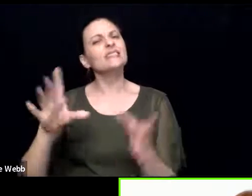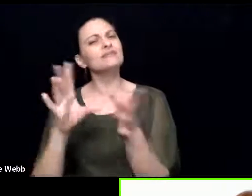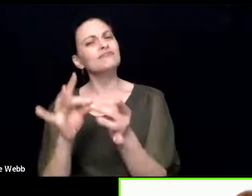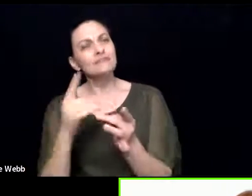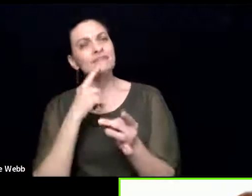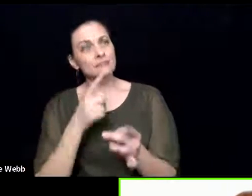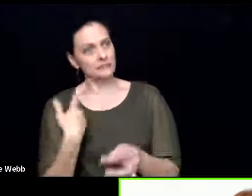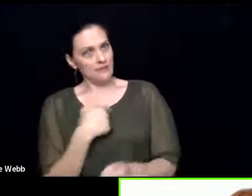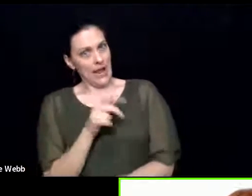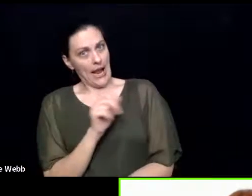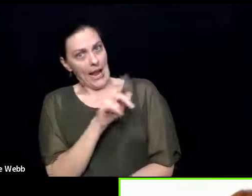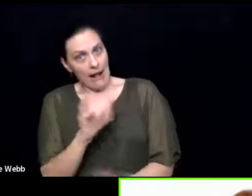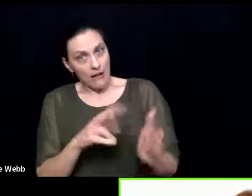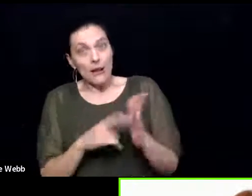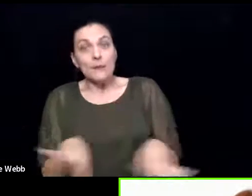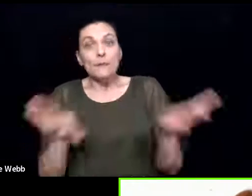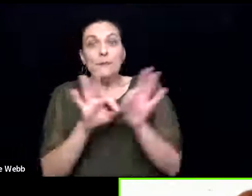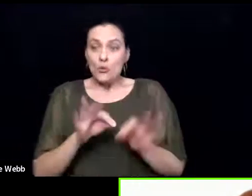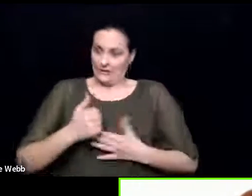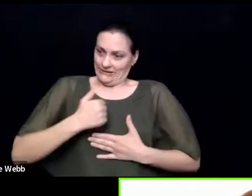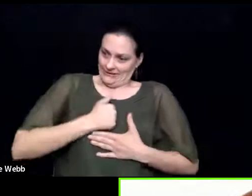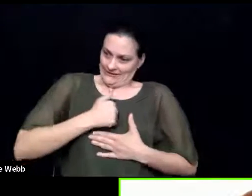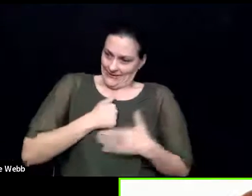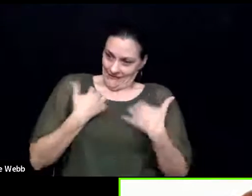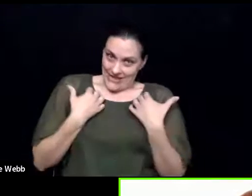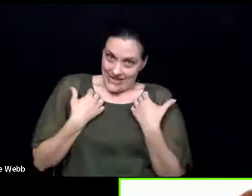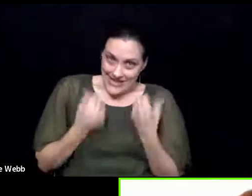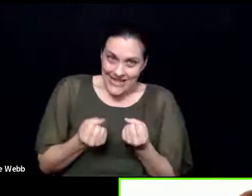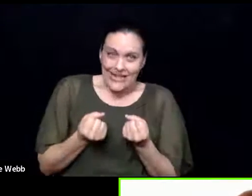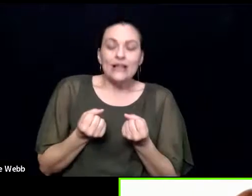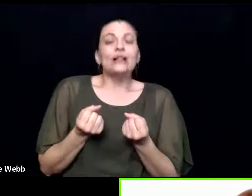for each other and so we don't cause harm for each other. If we don't do the internal work